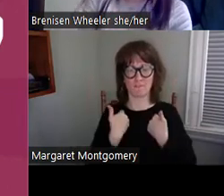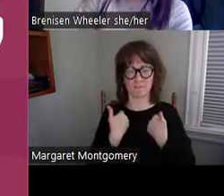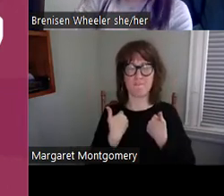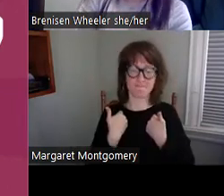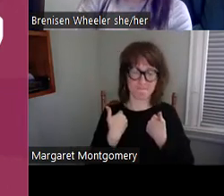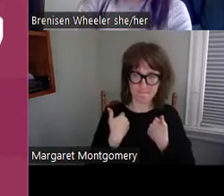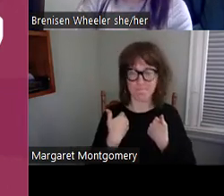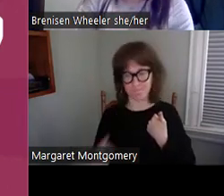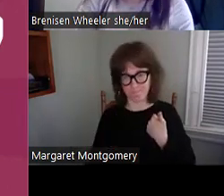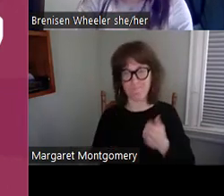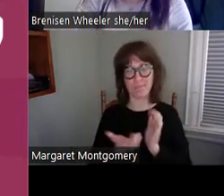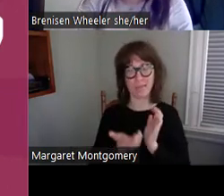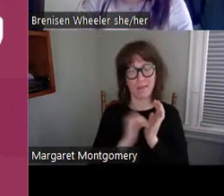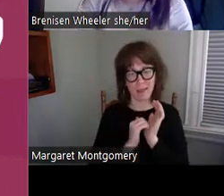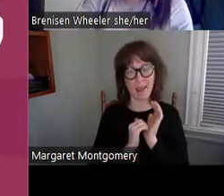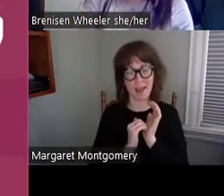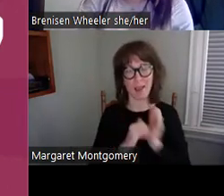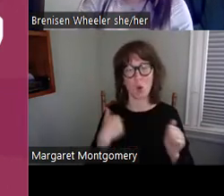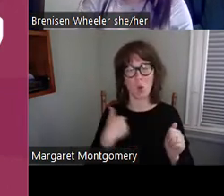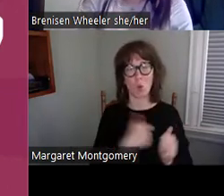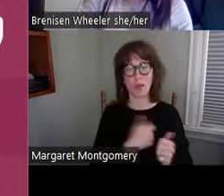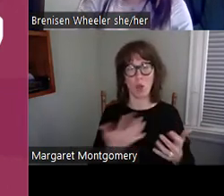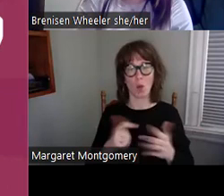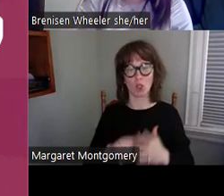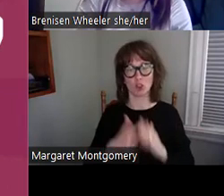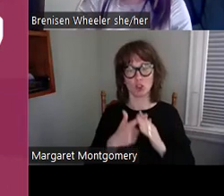13:06:24 But again, this is something that we wanna start to chip away at some of those